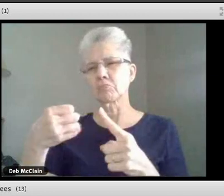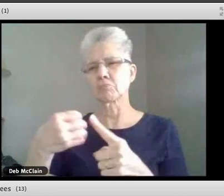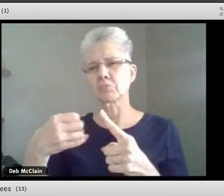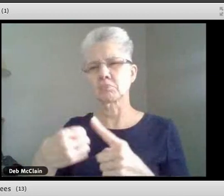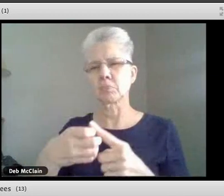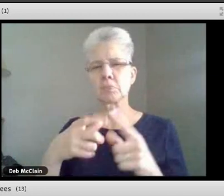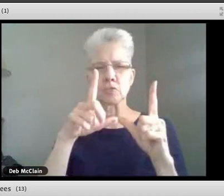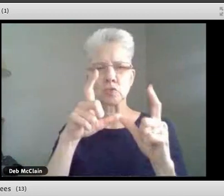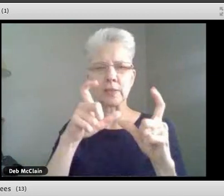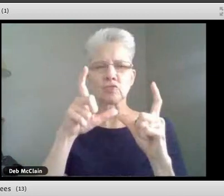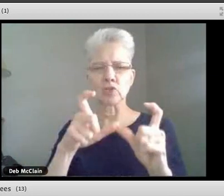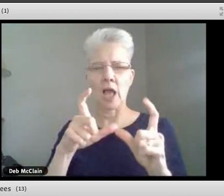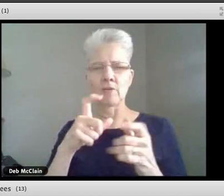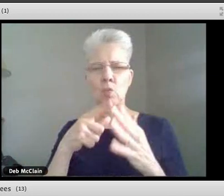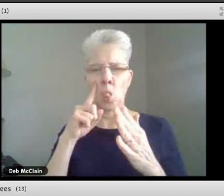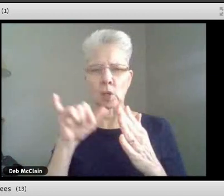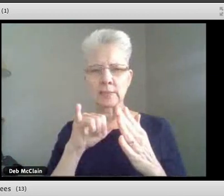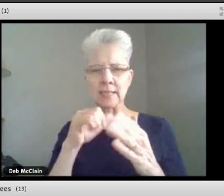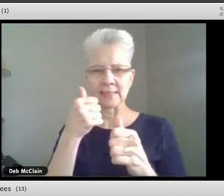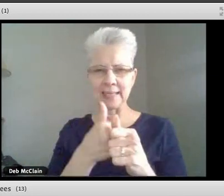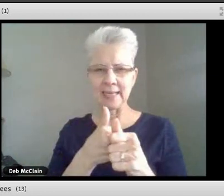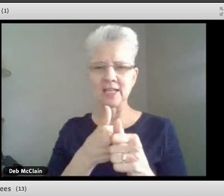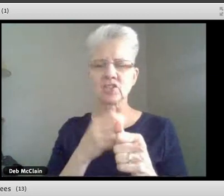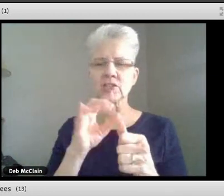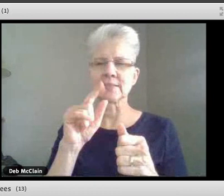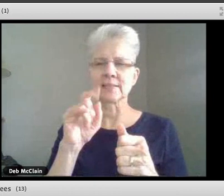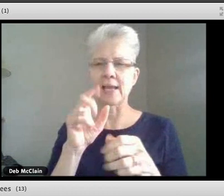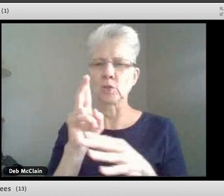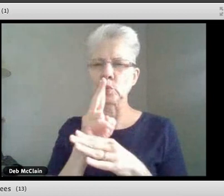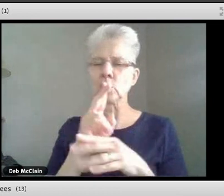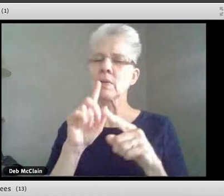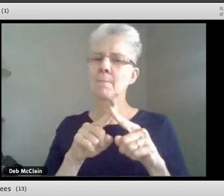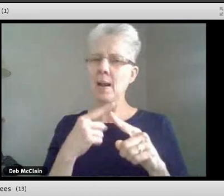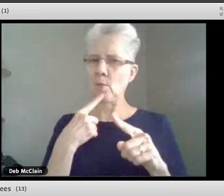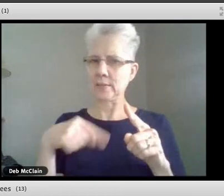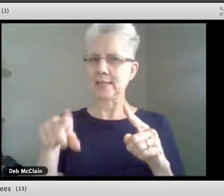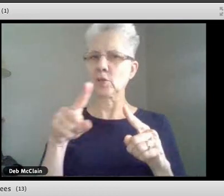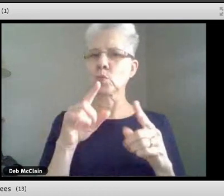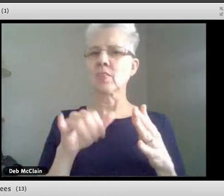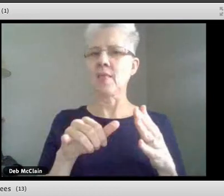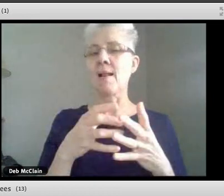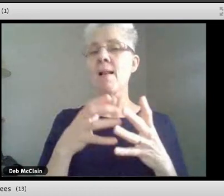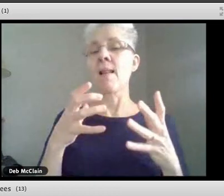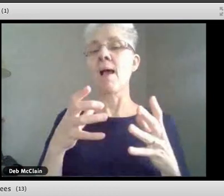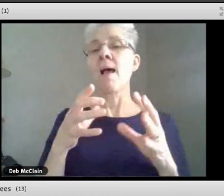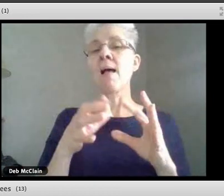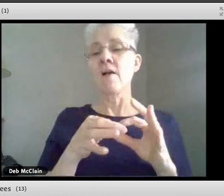But I would say, a lot of the questions, you know, in terms of bridging that digital divide,